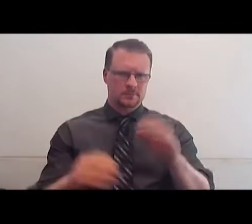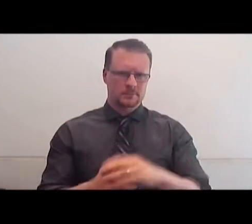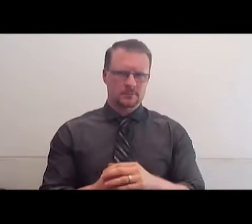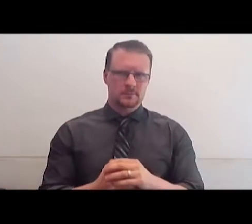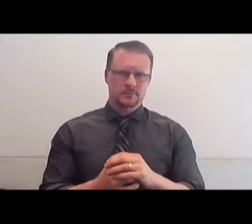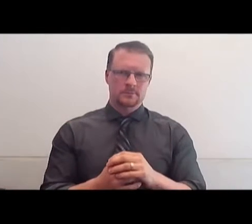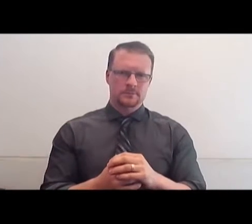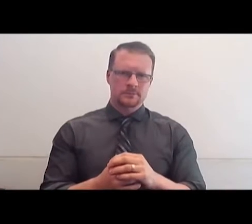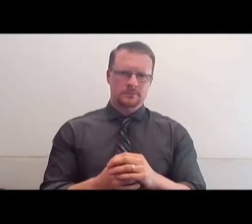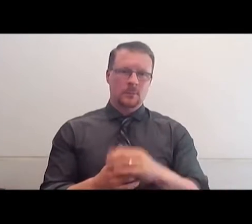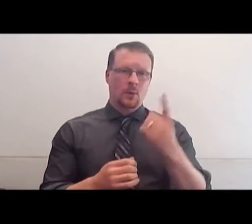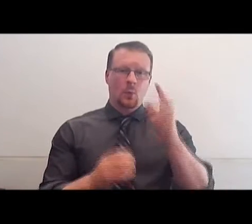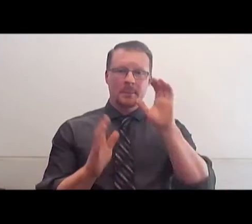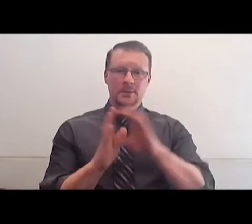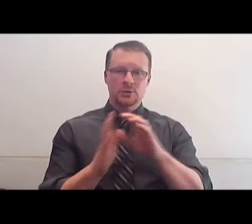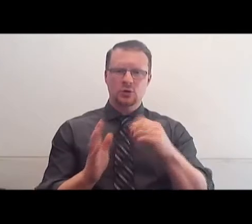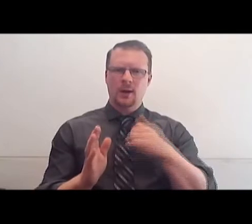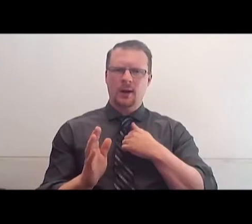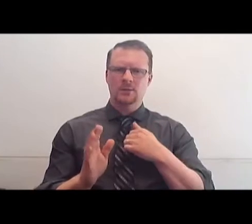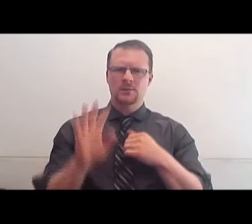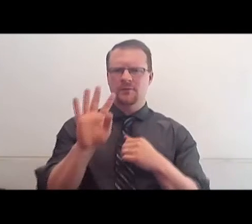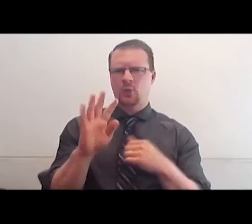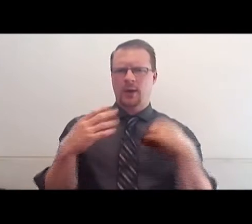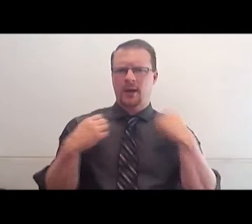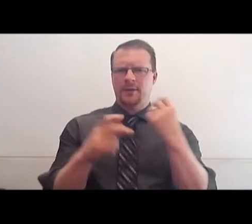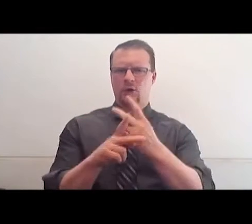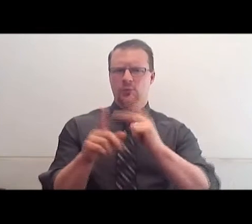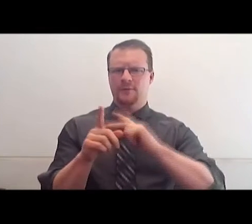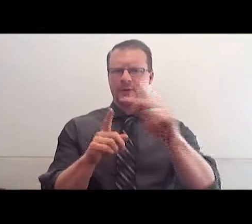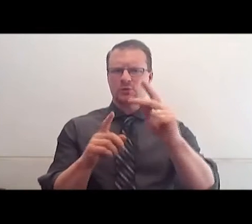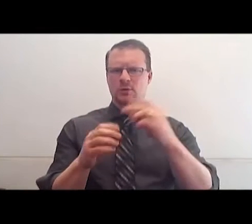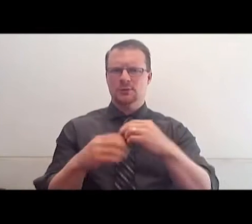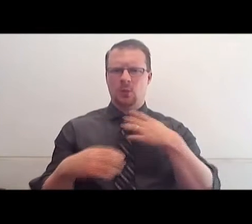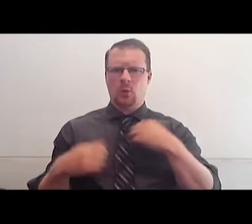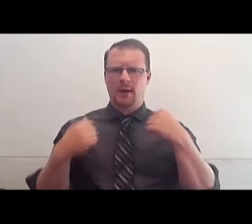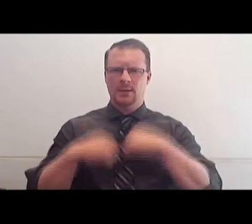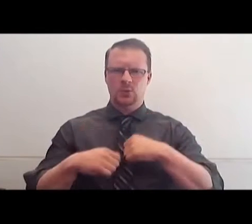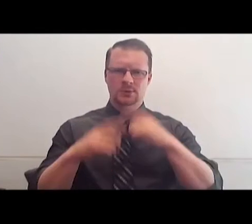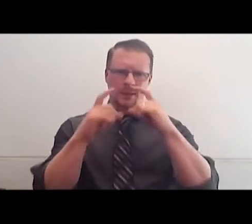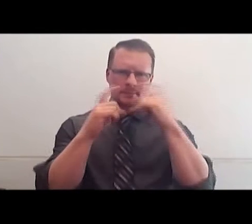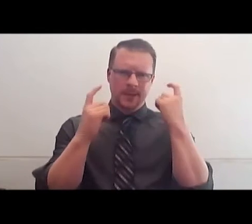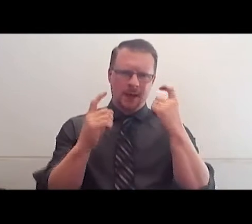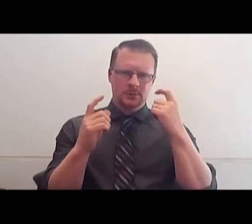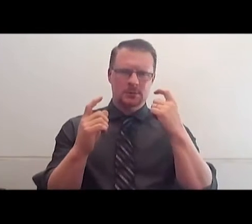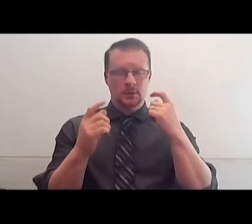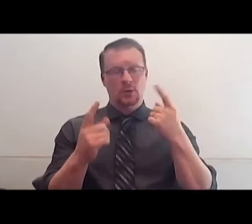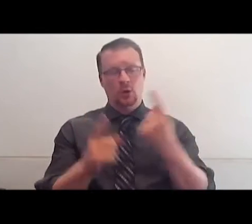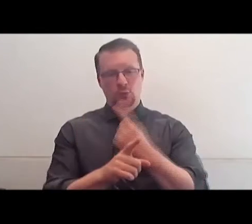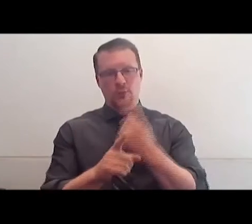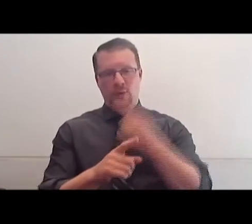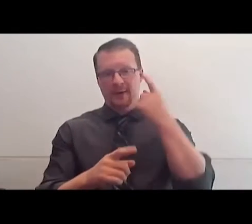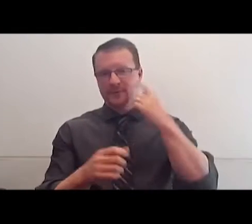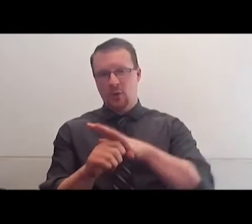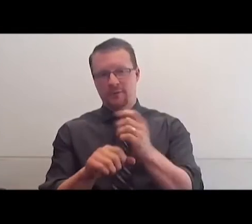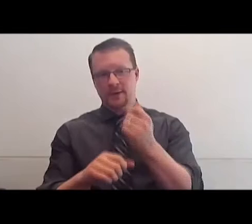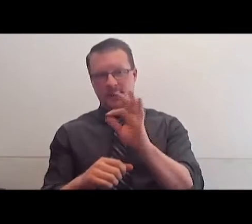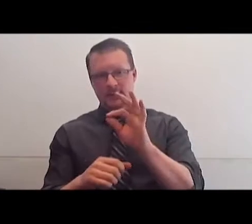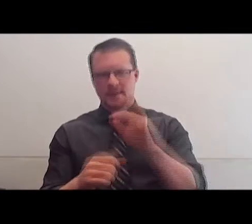So you can see on the screen there are two images. One there are four healthcare providers standing in white coats all wearing